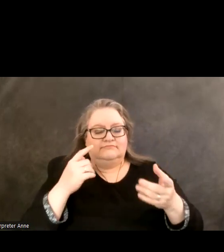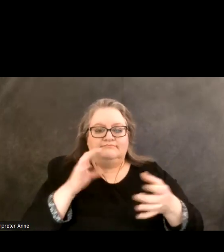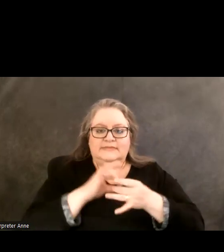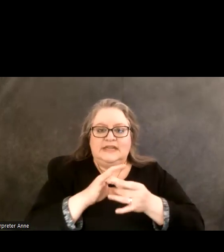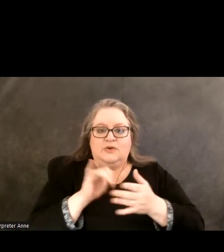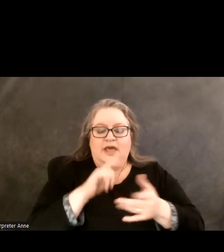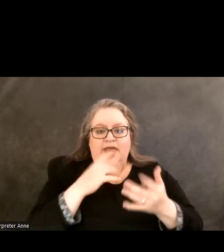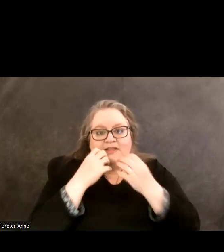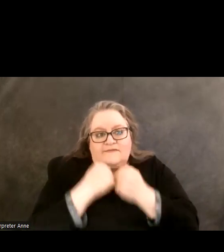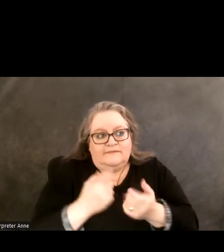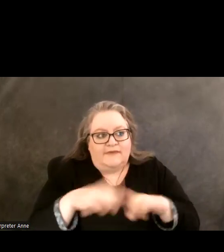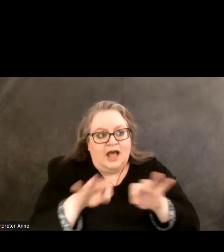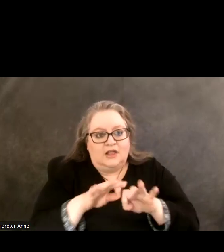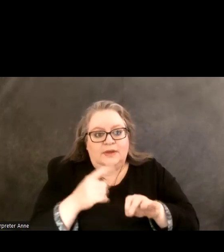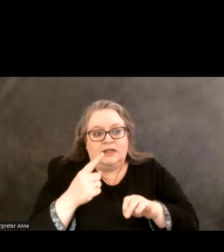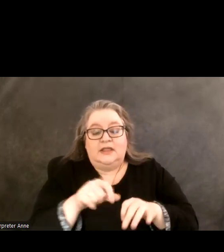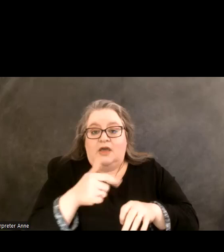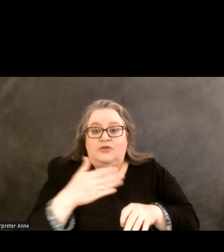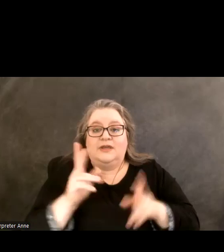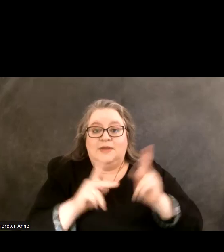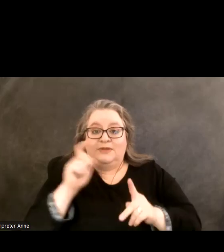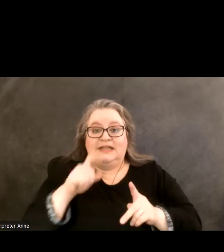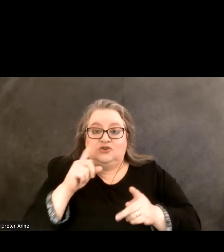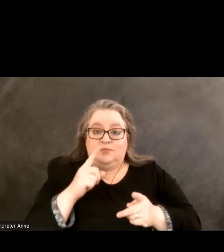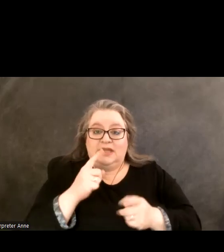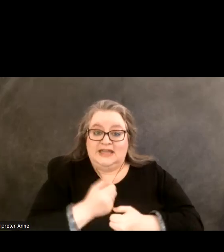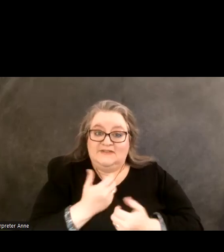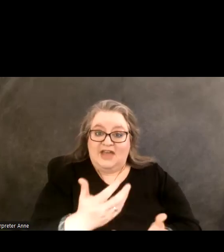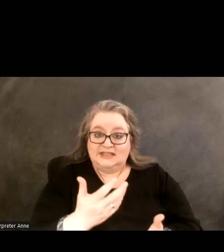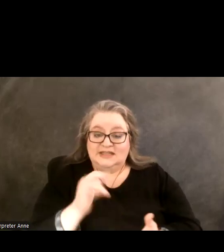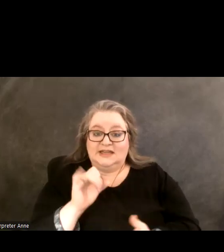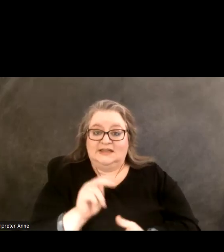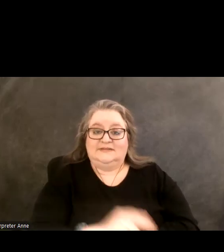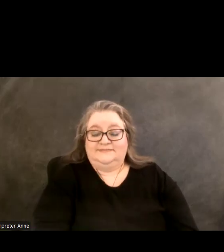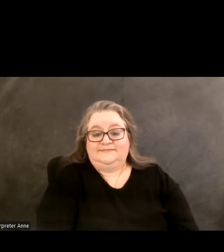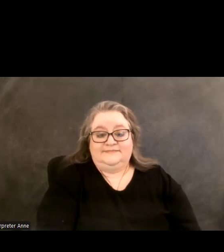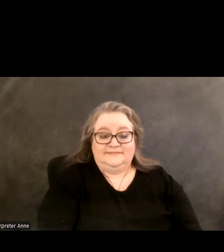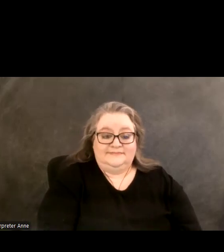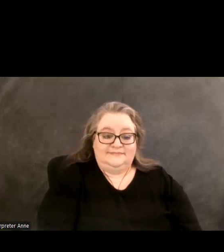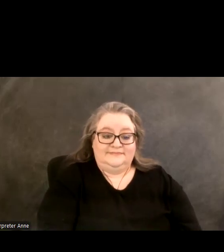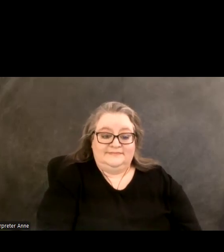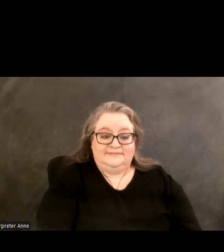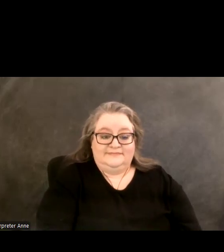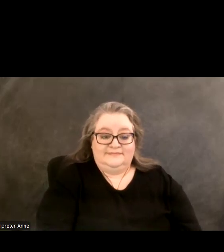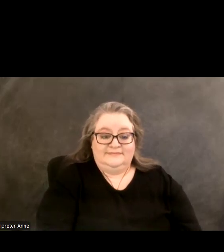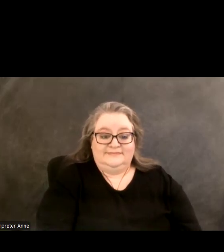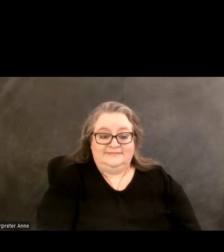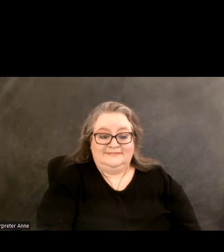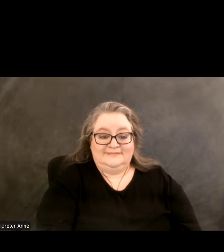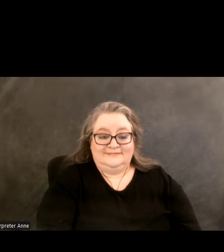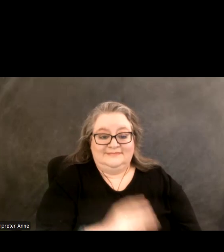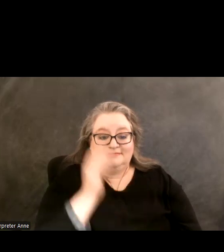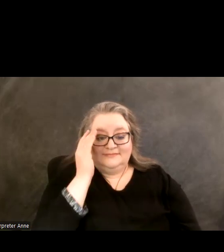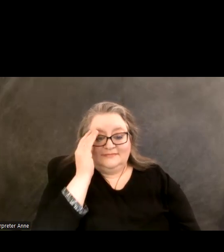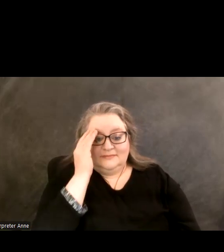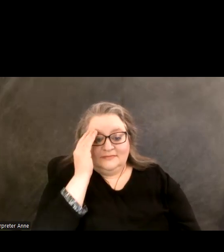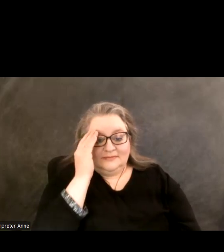thing people should be investing in.